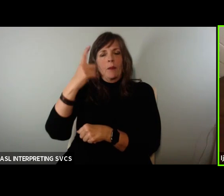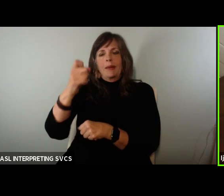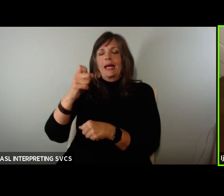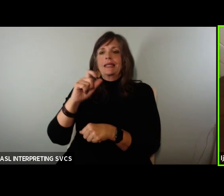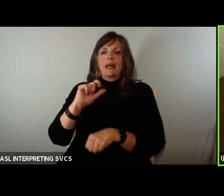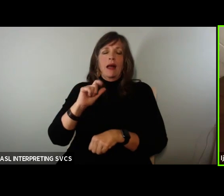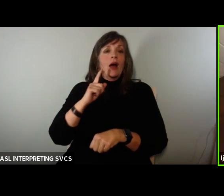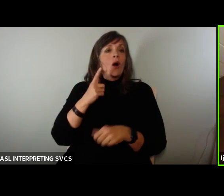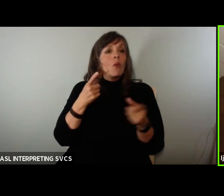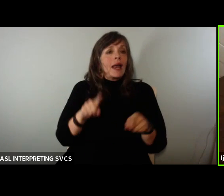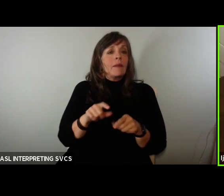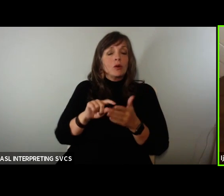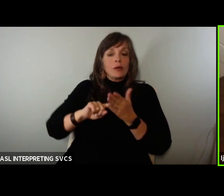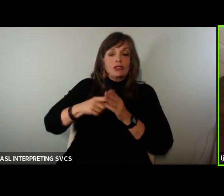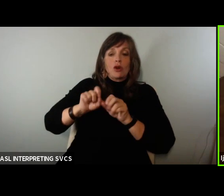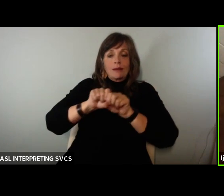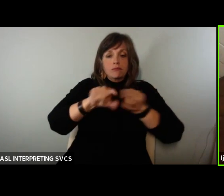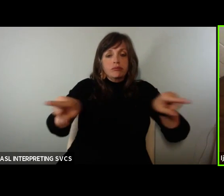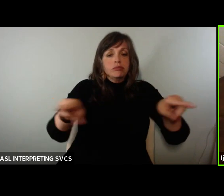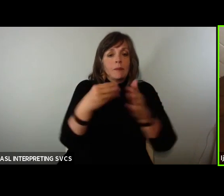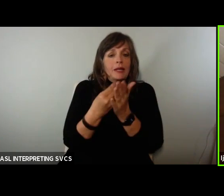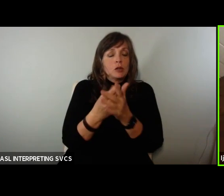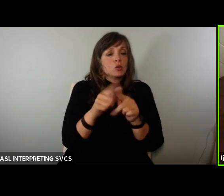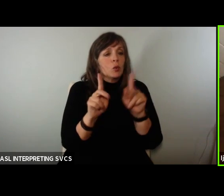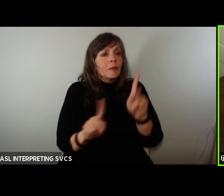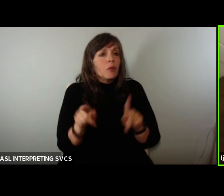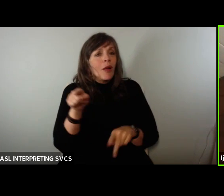when we started sending money out to people and we were unable to touch it.